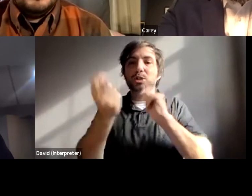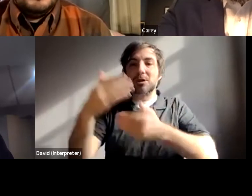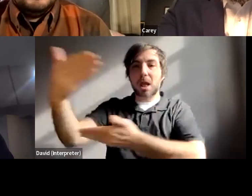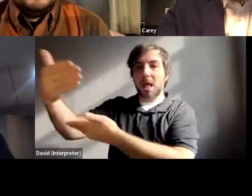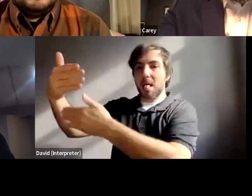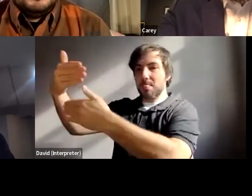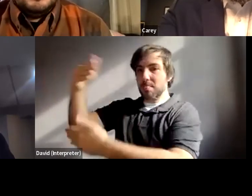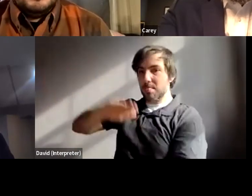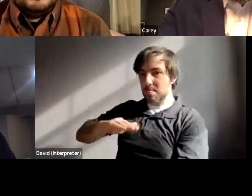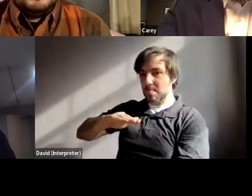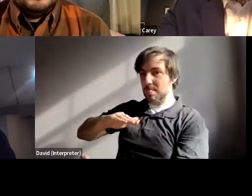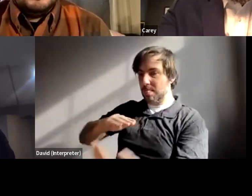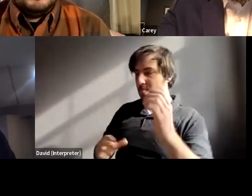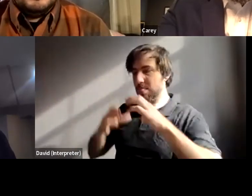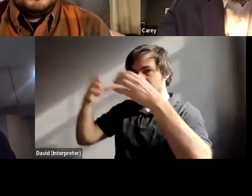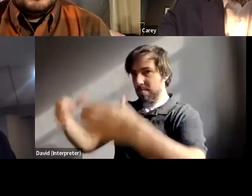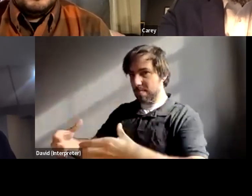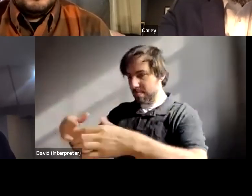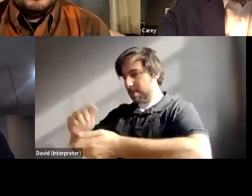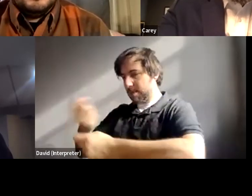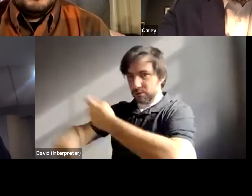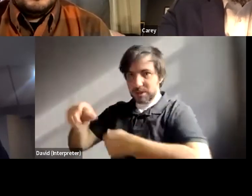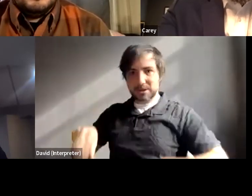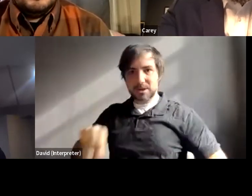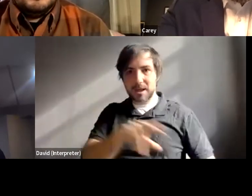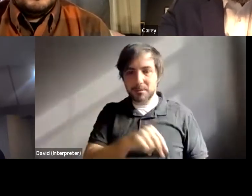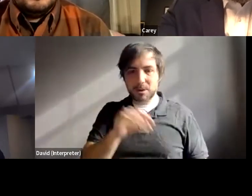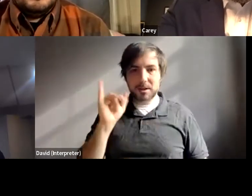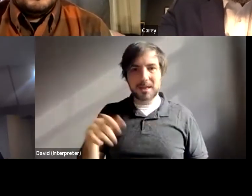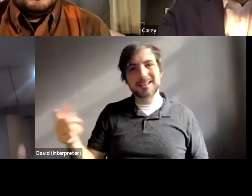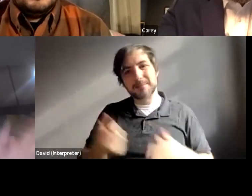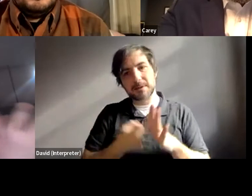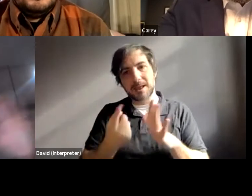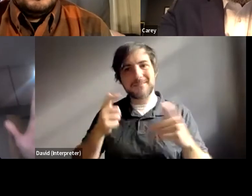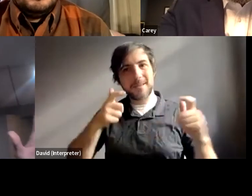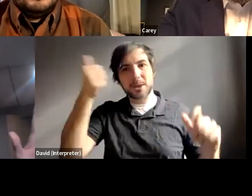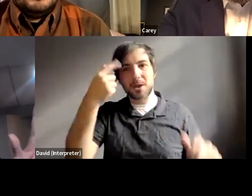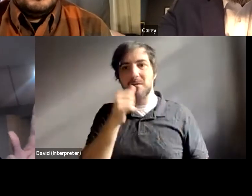in the bigger restroom stalls for women, anyway. If it's down, someone